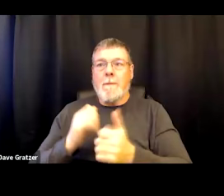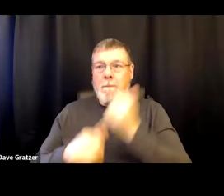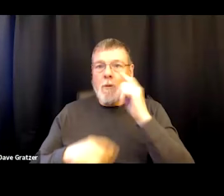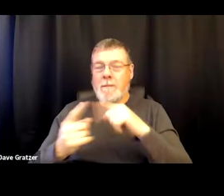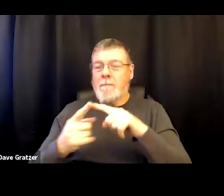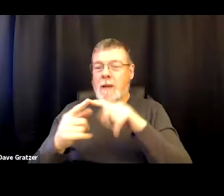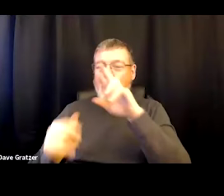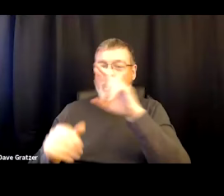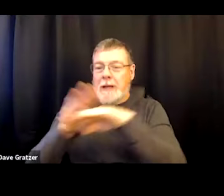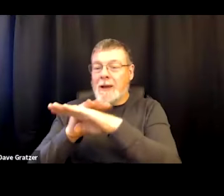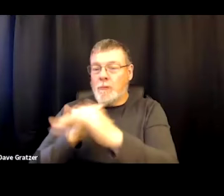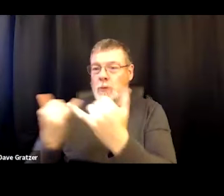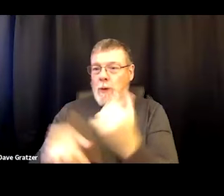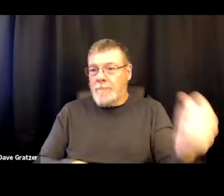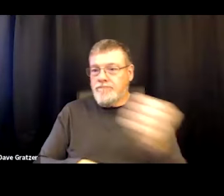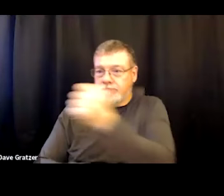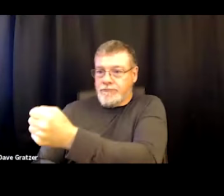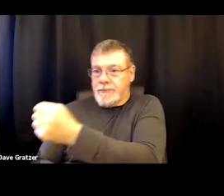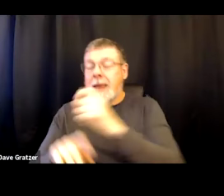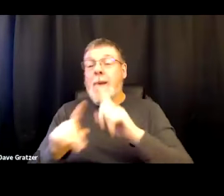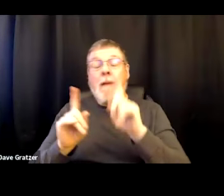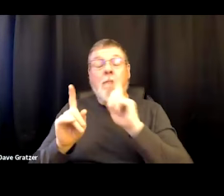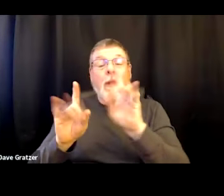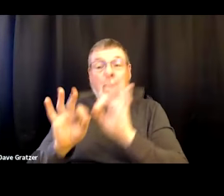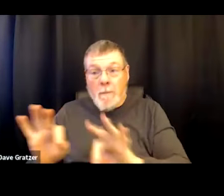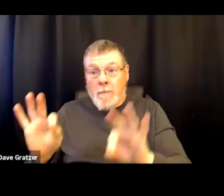but we recognize that really important to provide screening